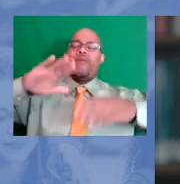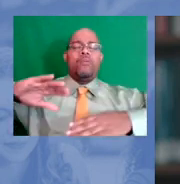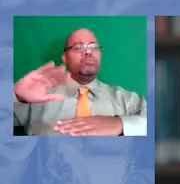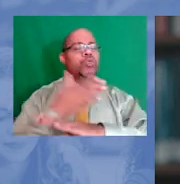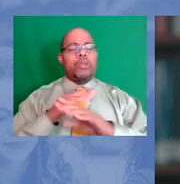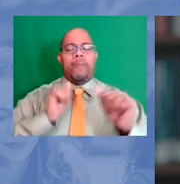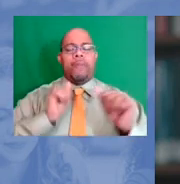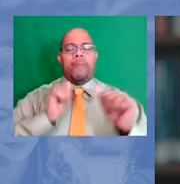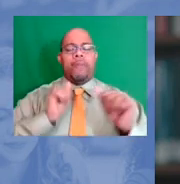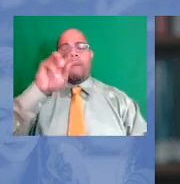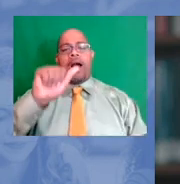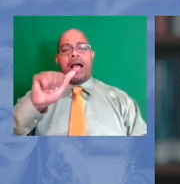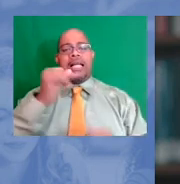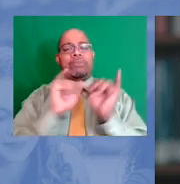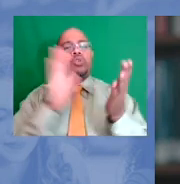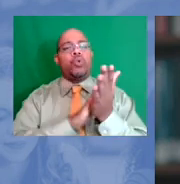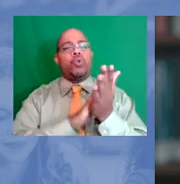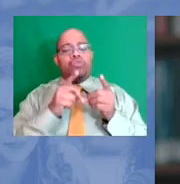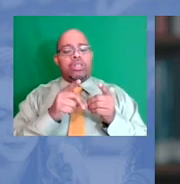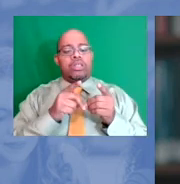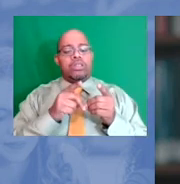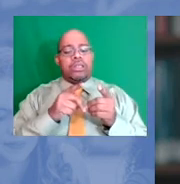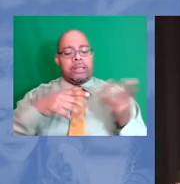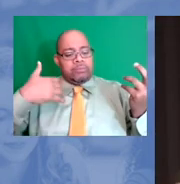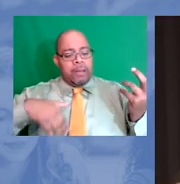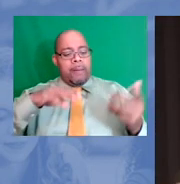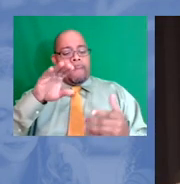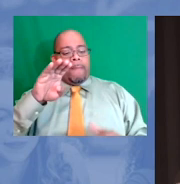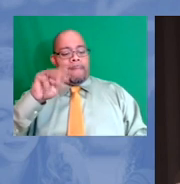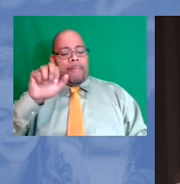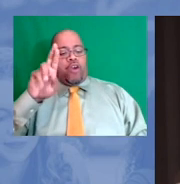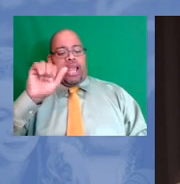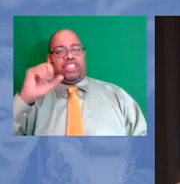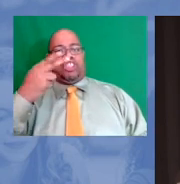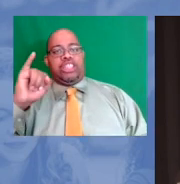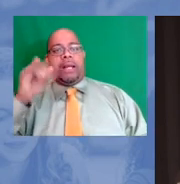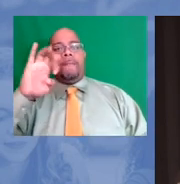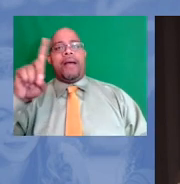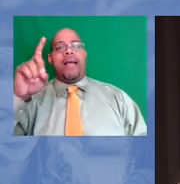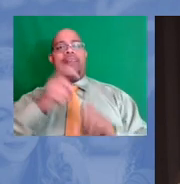SCHOOL DISTRICT MARIACHI BAND FROM ROMA, TEXAS >> HELLO, SECRETARY CARDONA AND US DEPARTMENT